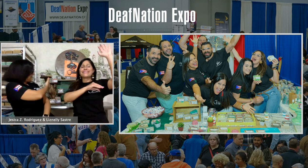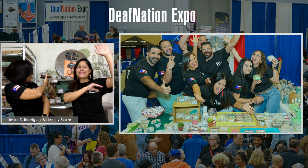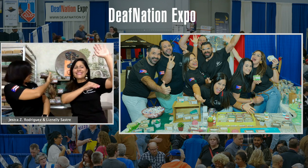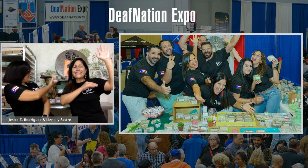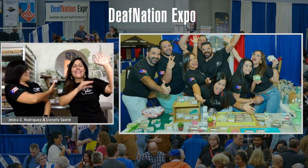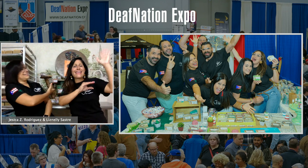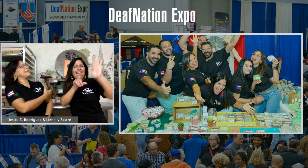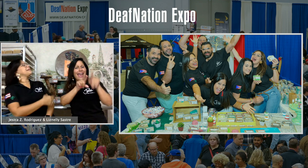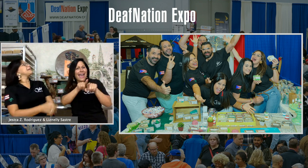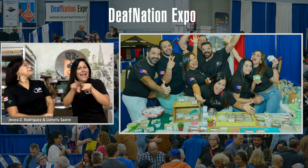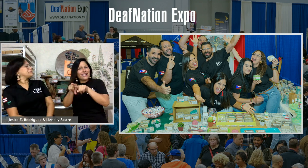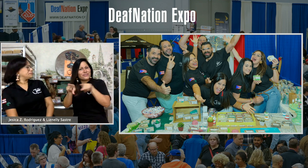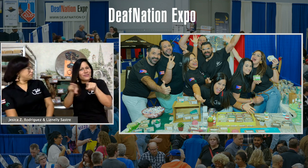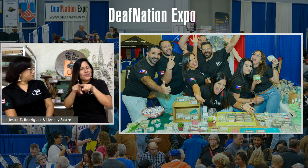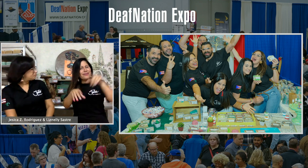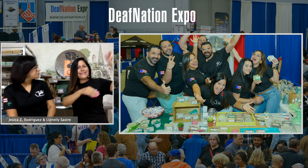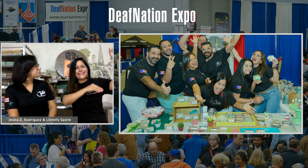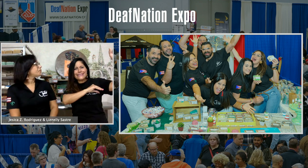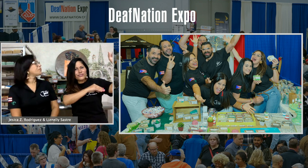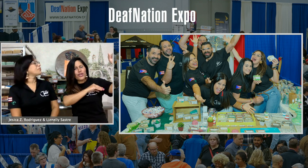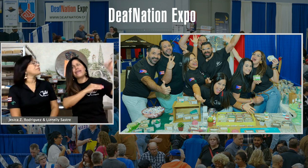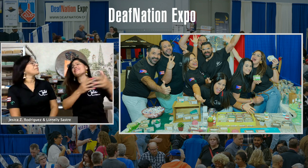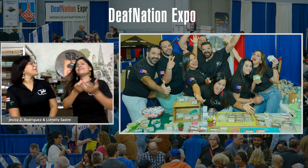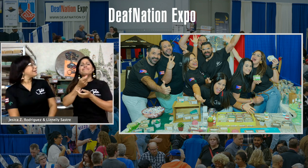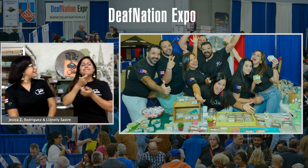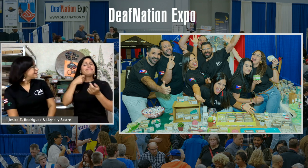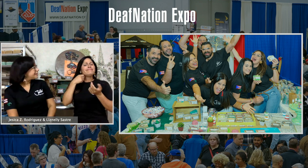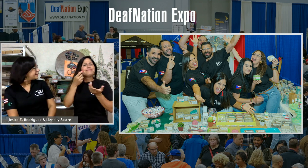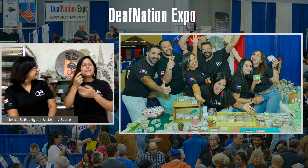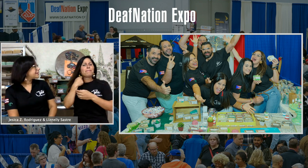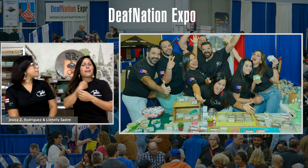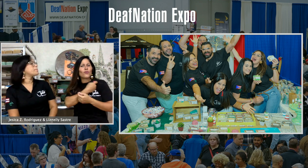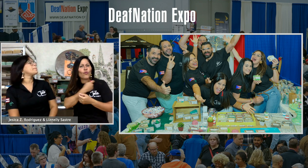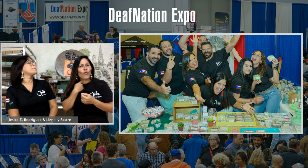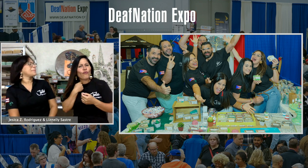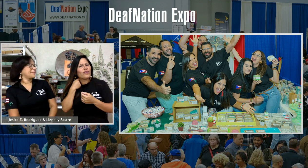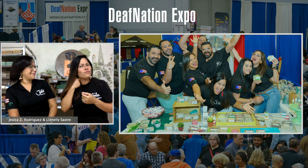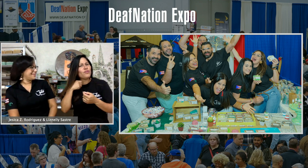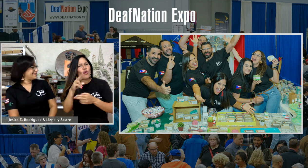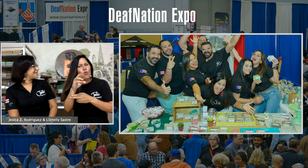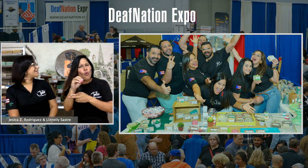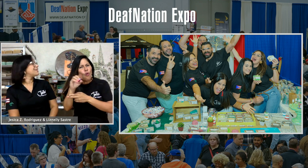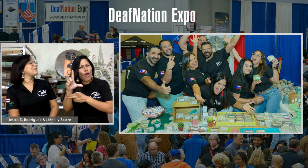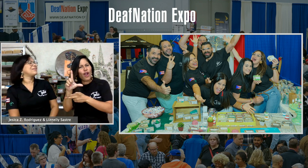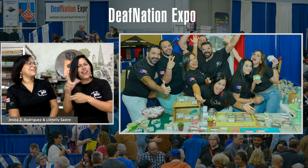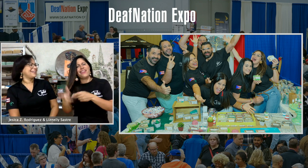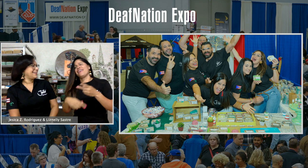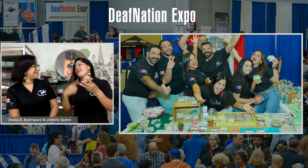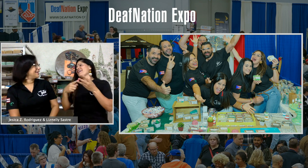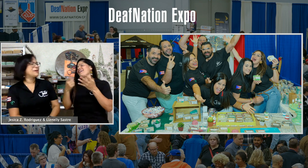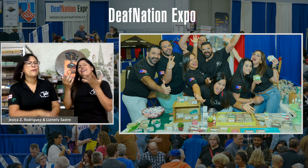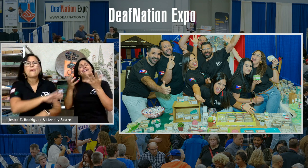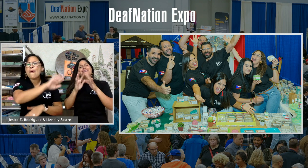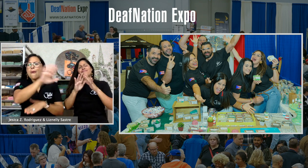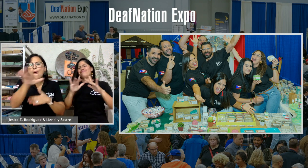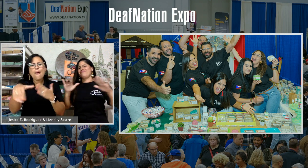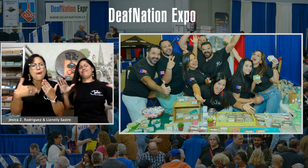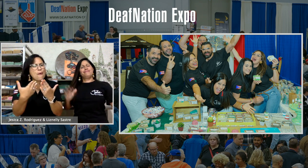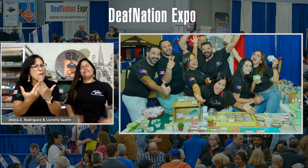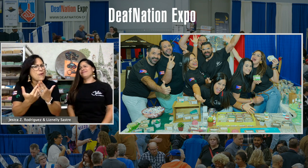Deodorant also! Perfume, rolls, and so many more.